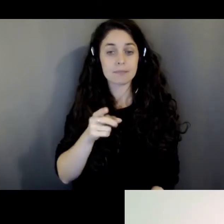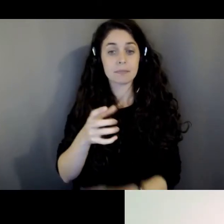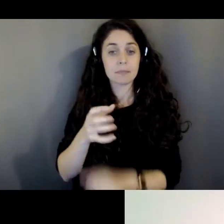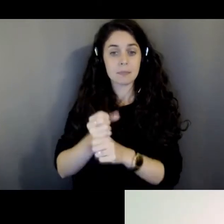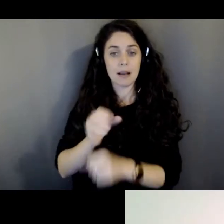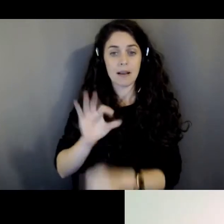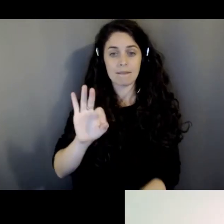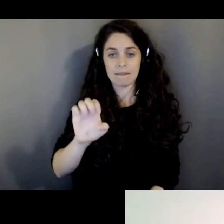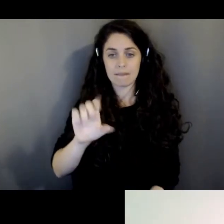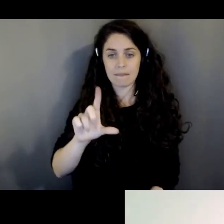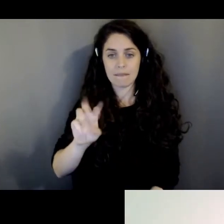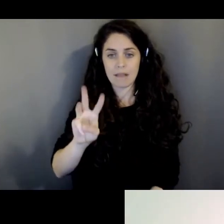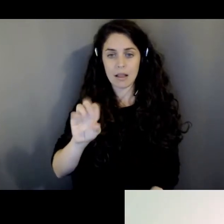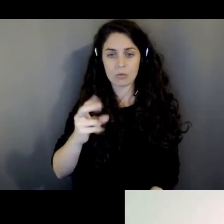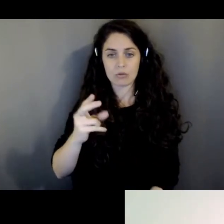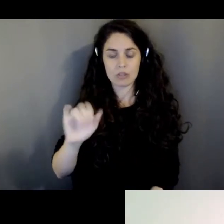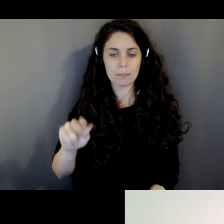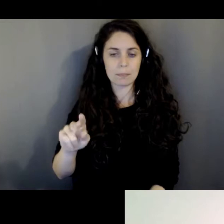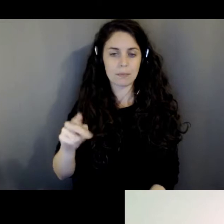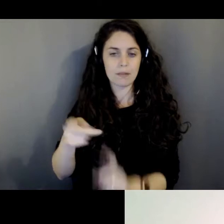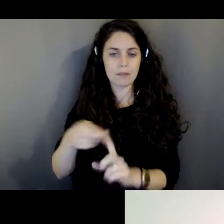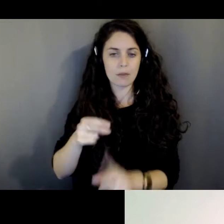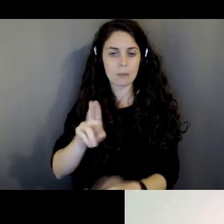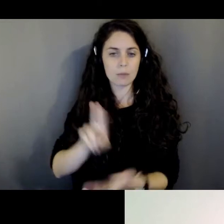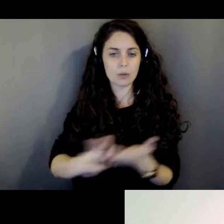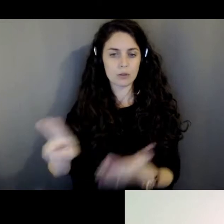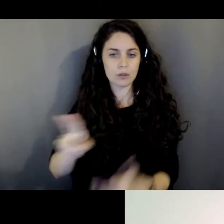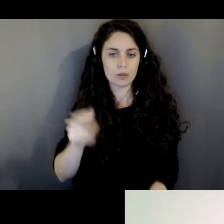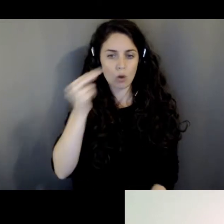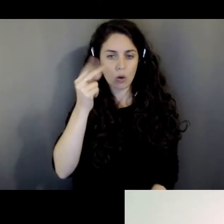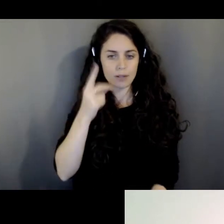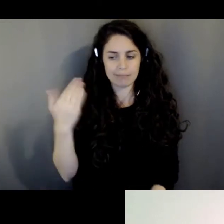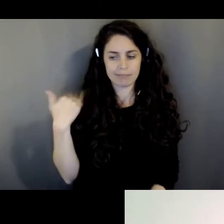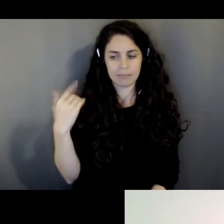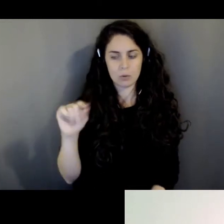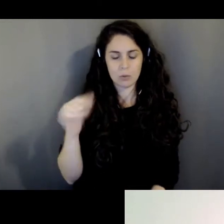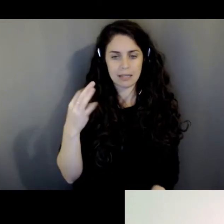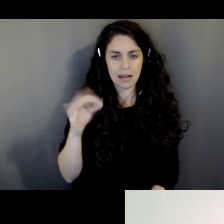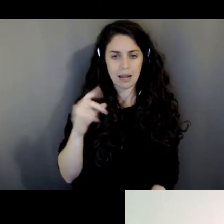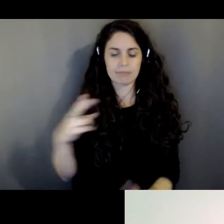University of Notre Dame in 2019, Justice enrolled in the international peace studies program